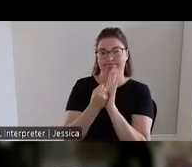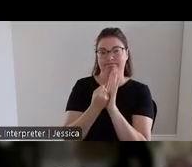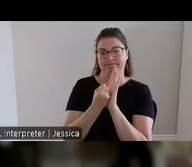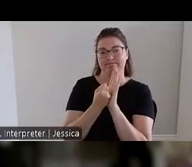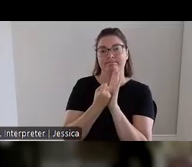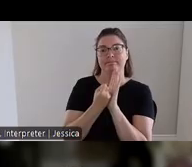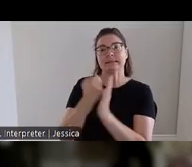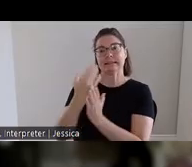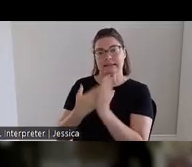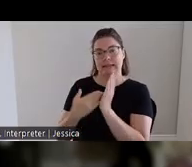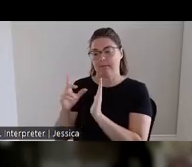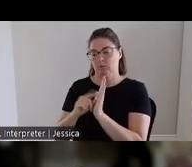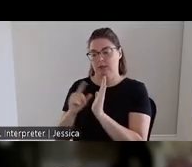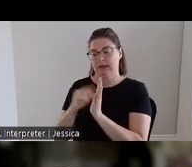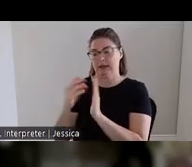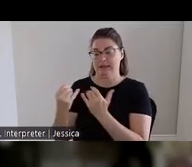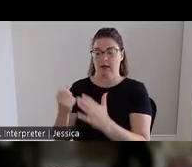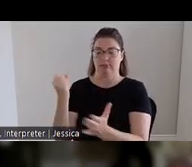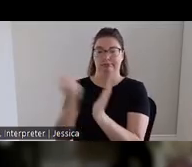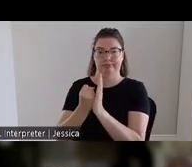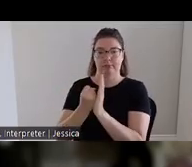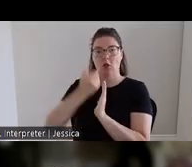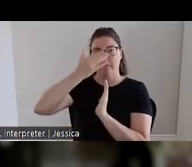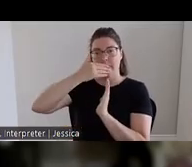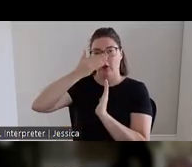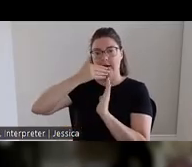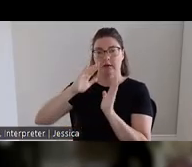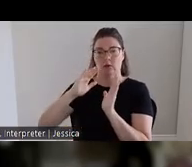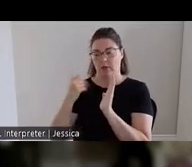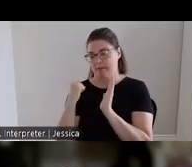publishers are putting on their jacket cover and others just posting it on the website